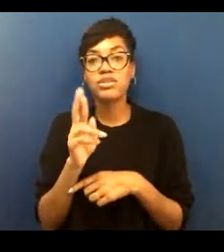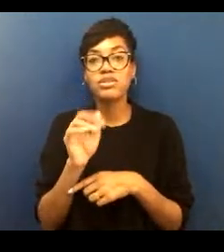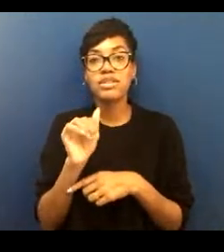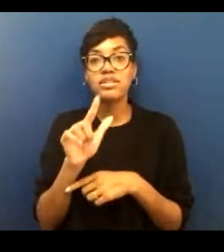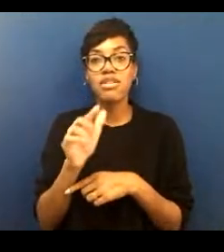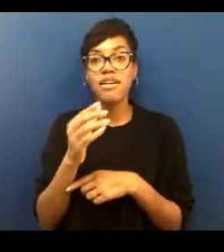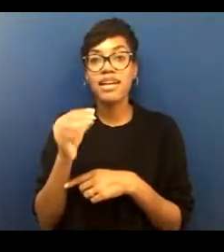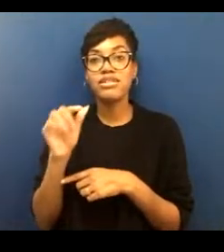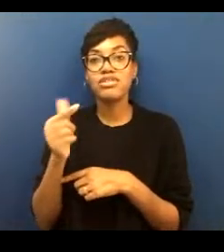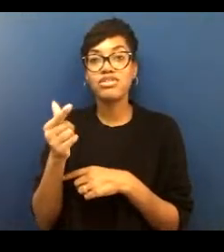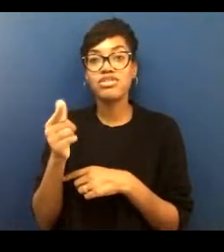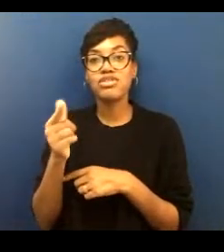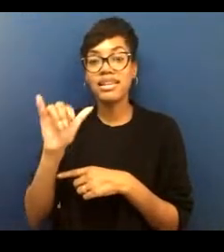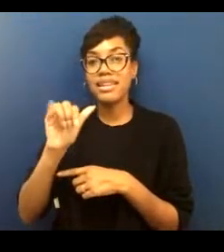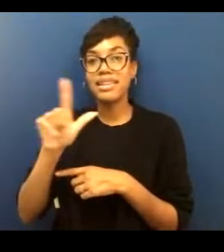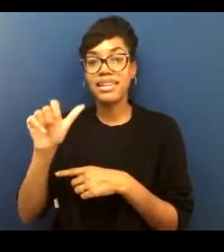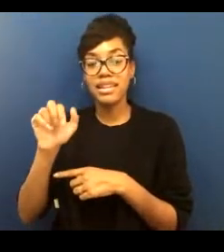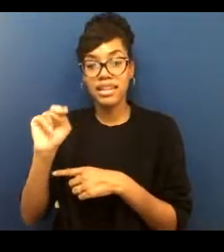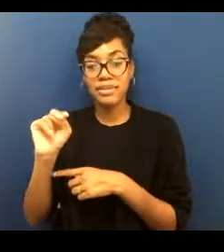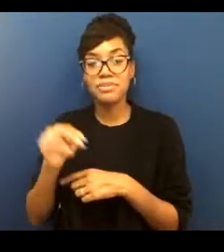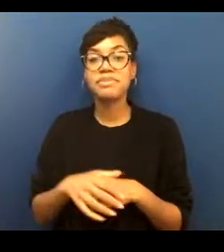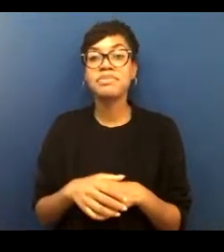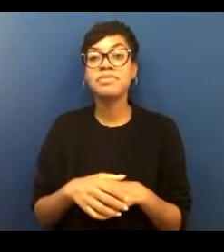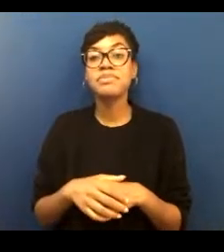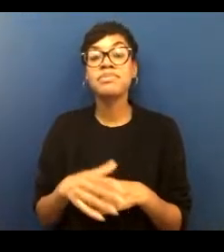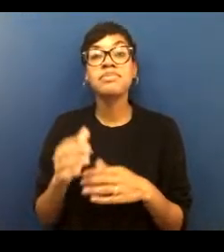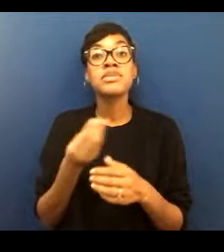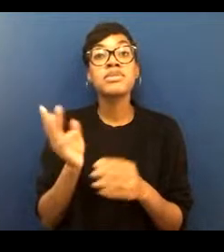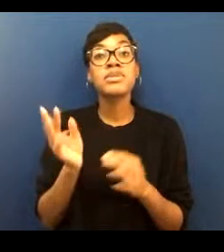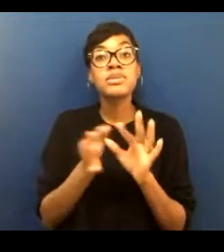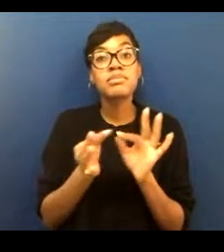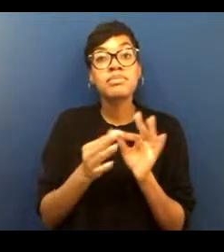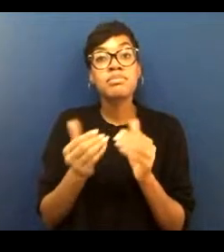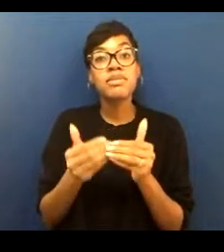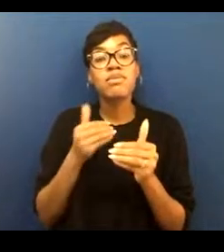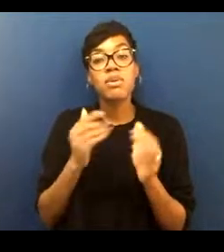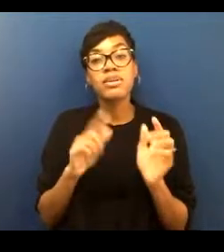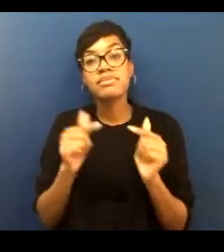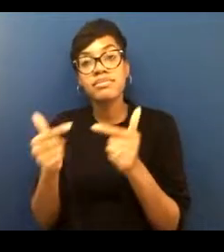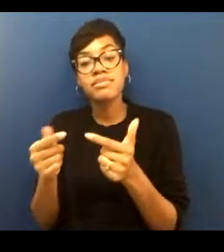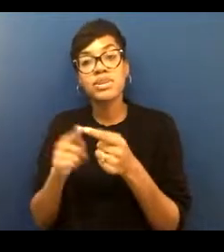A few guidelines before I hand you over to Erin and Leah. You're all muted because we have a lot of people on the line.